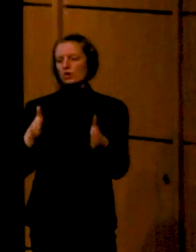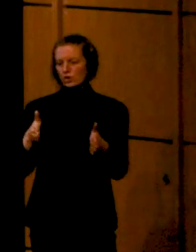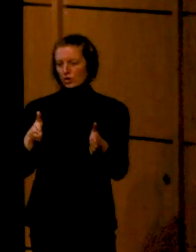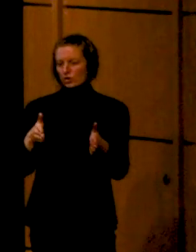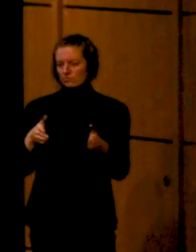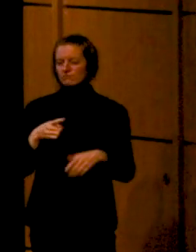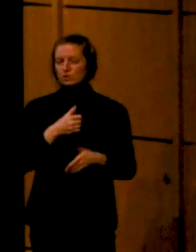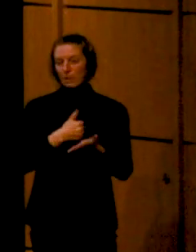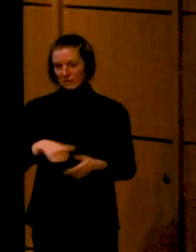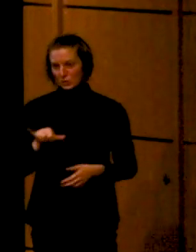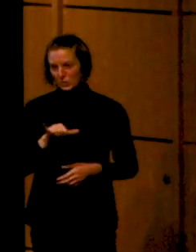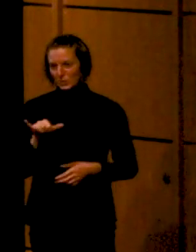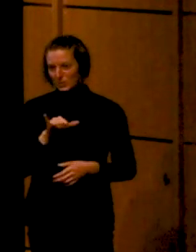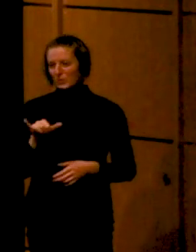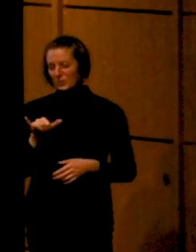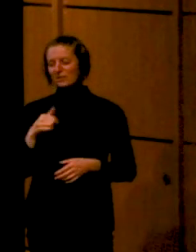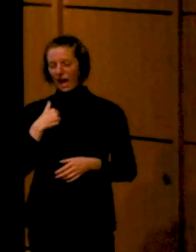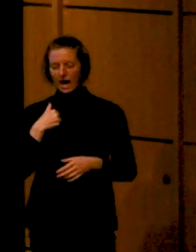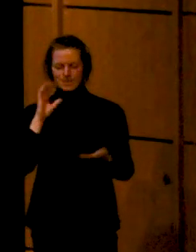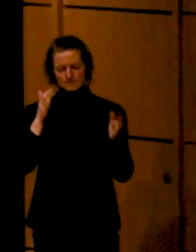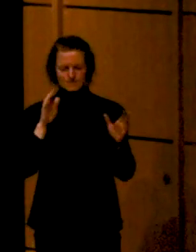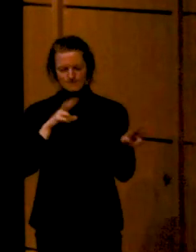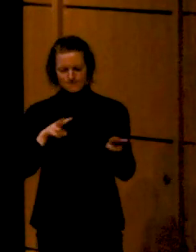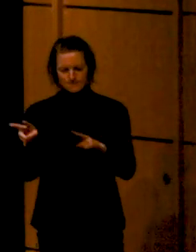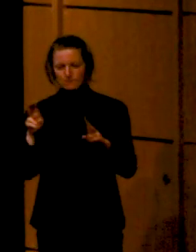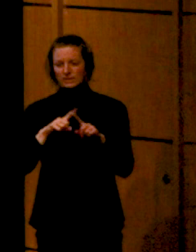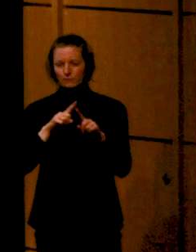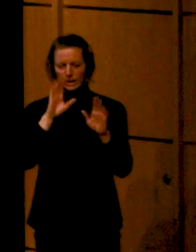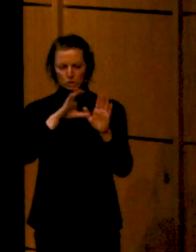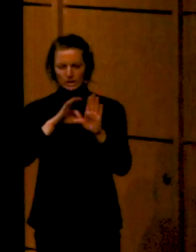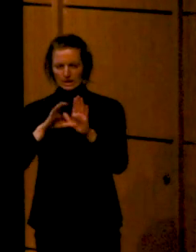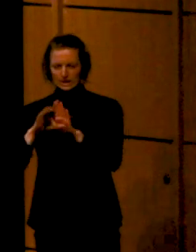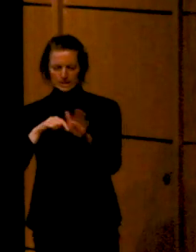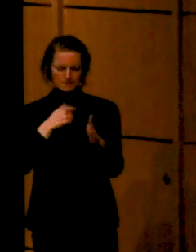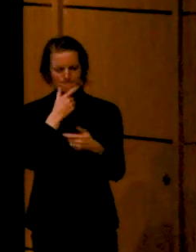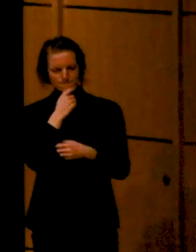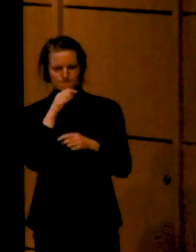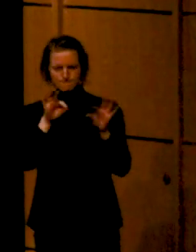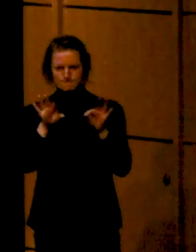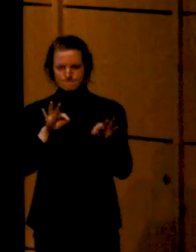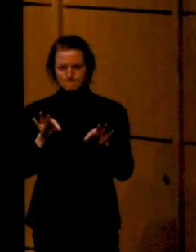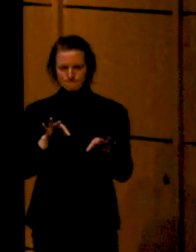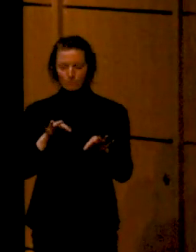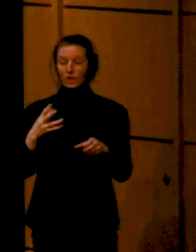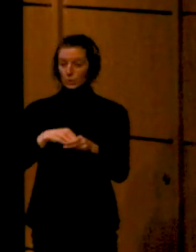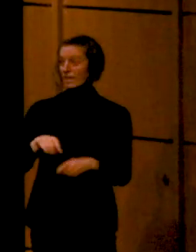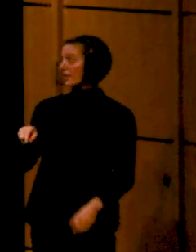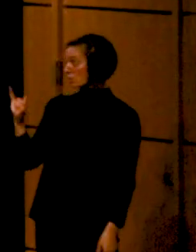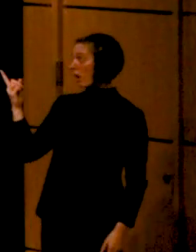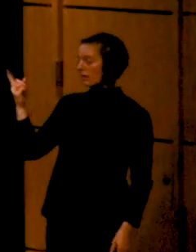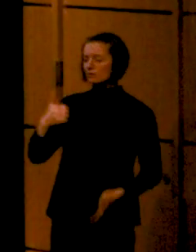through looking at a lot of the images that ended up in the show, including this one.